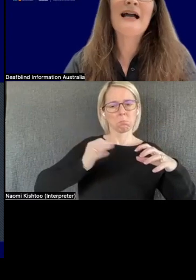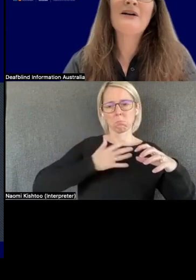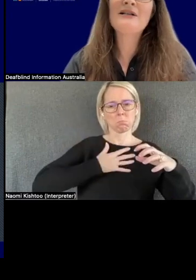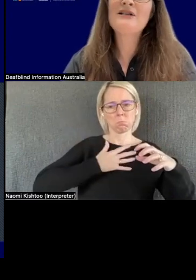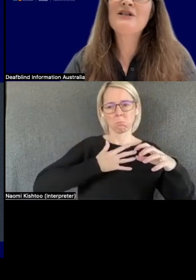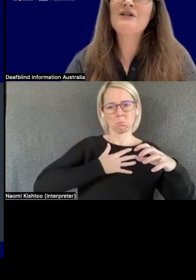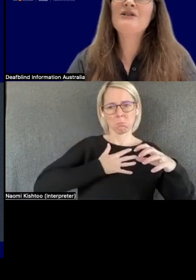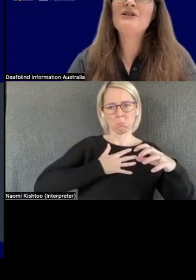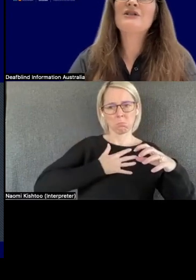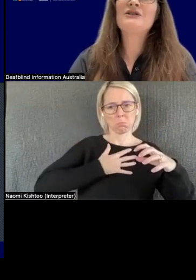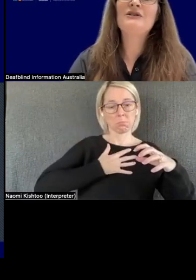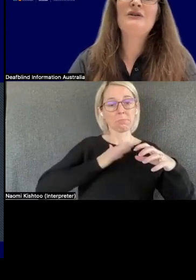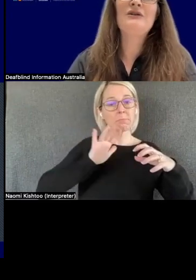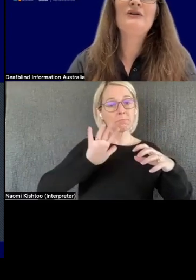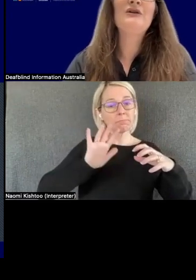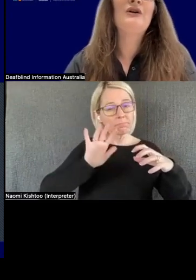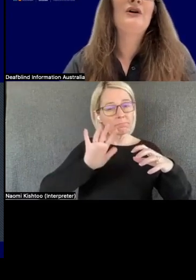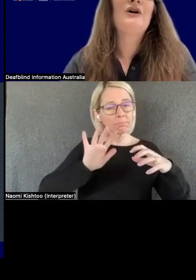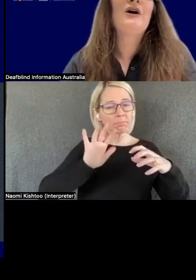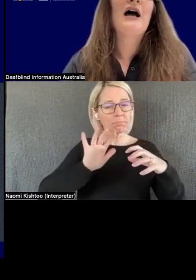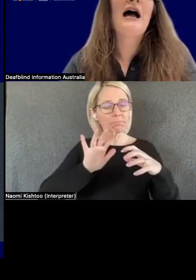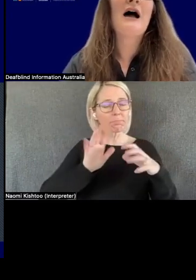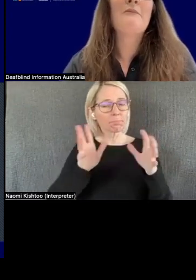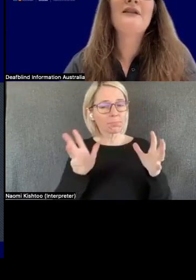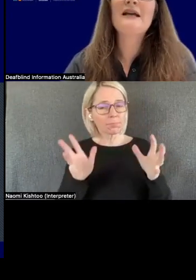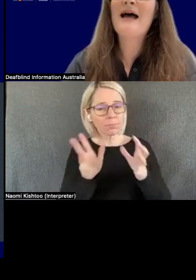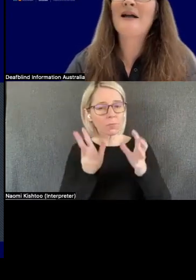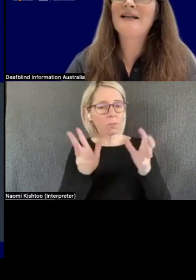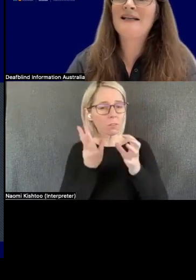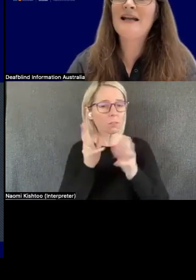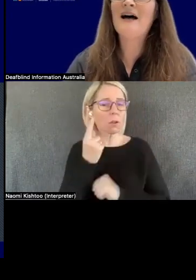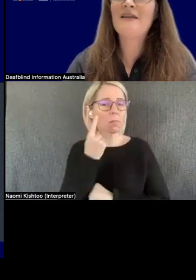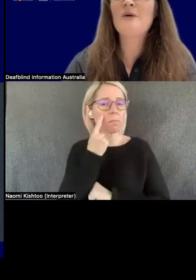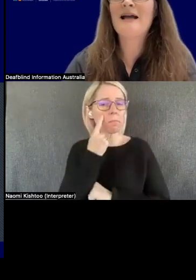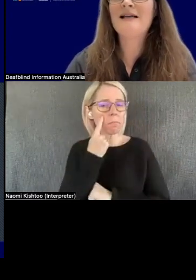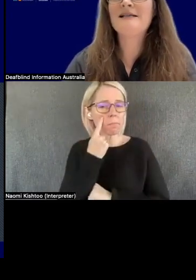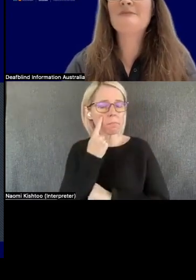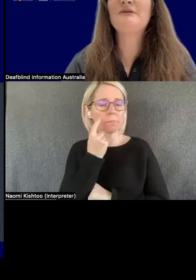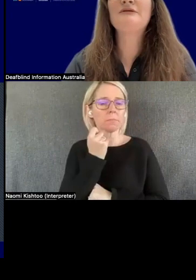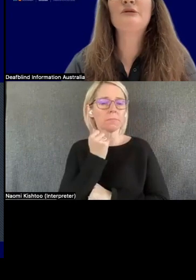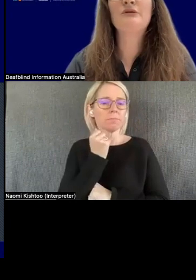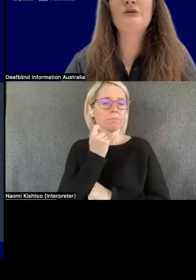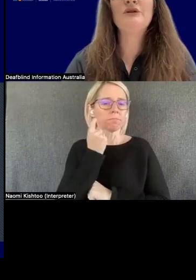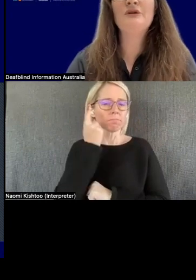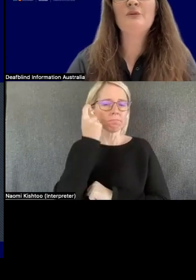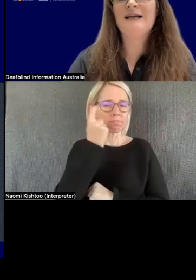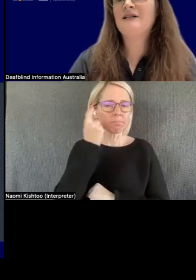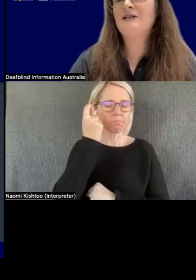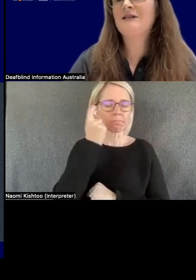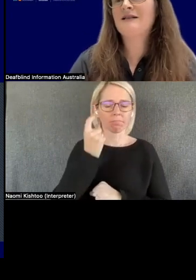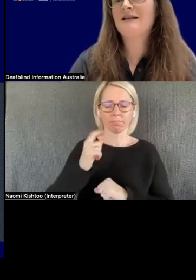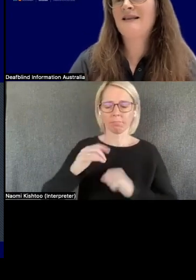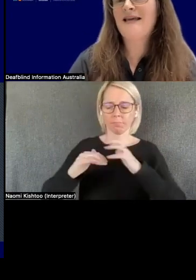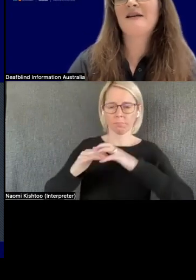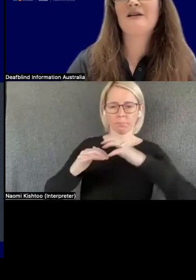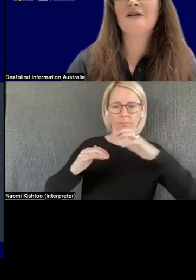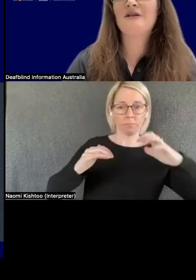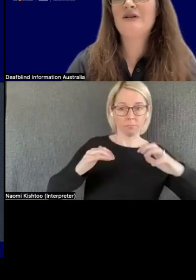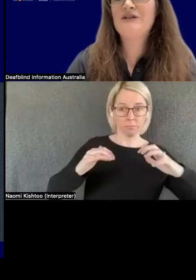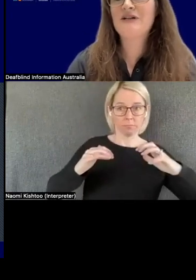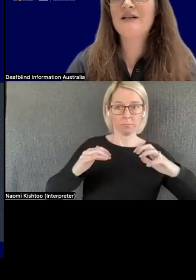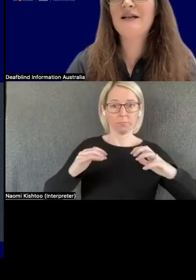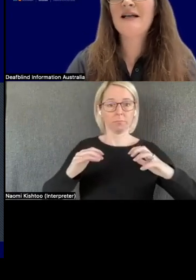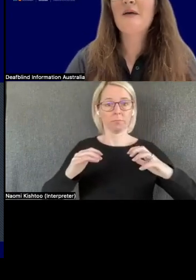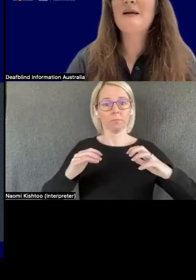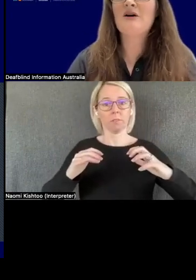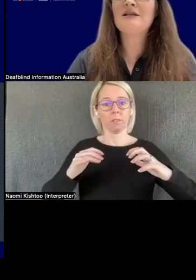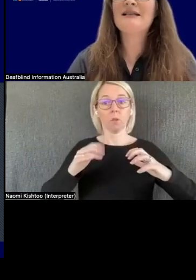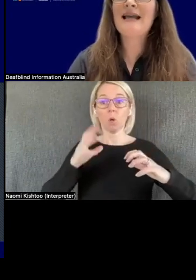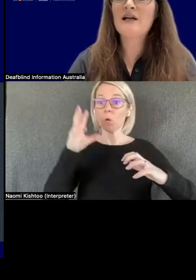encourage you to think about it in other ways before you reach that conclusion, because it